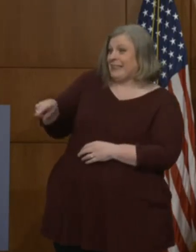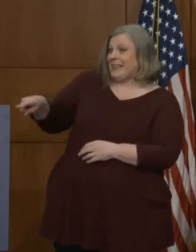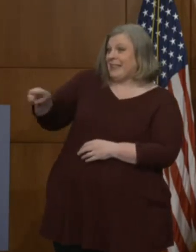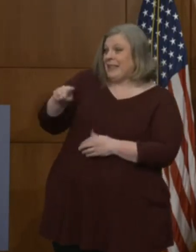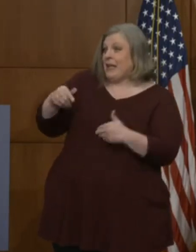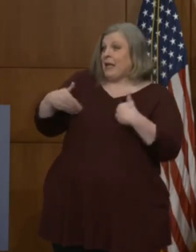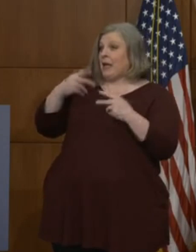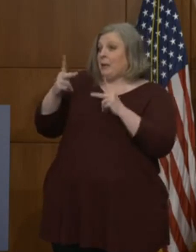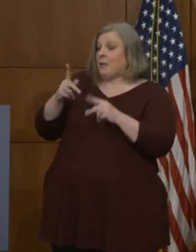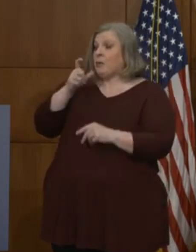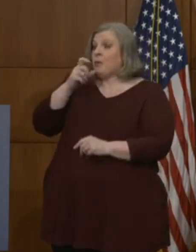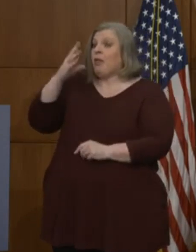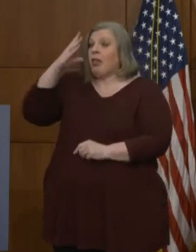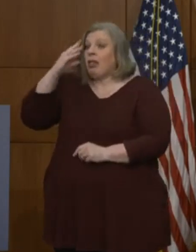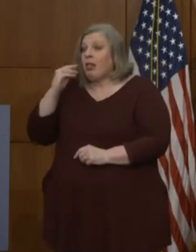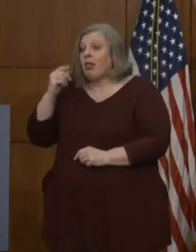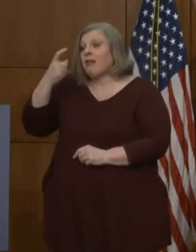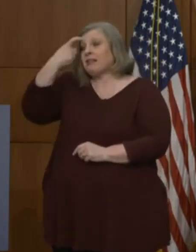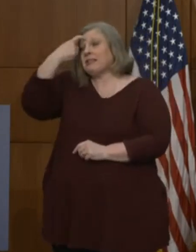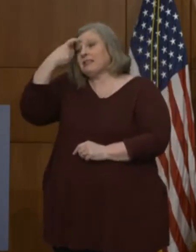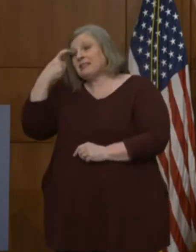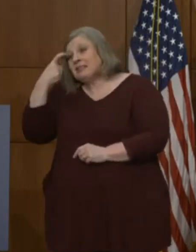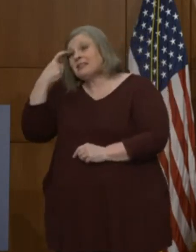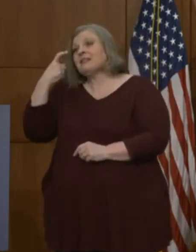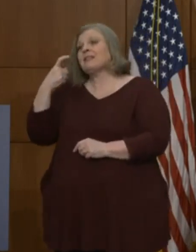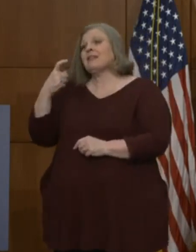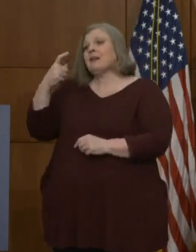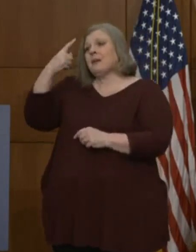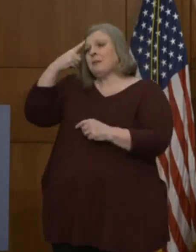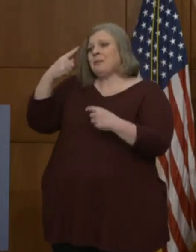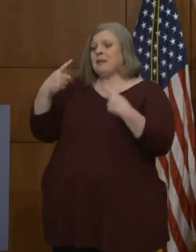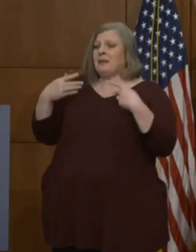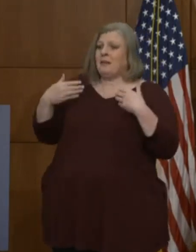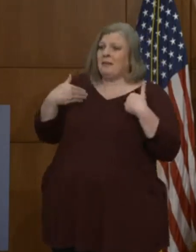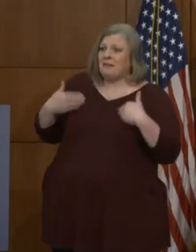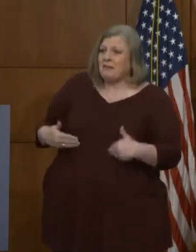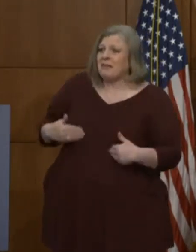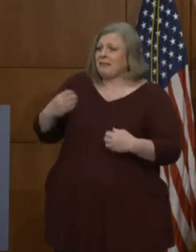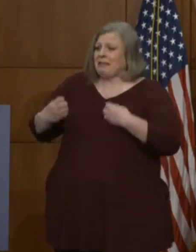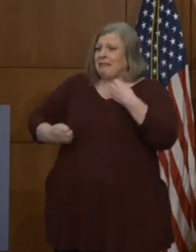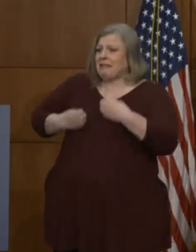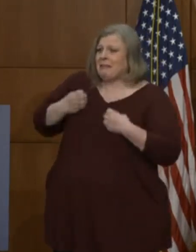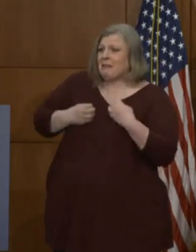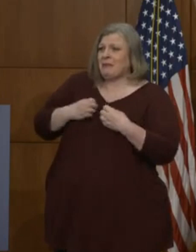MOST INTENSE OF SERVICES. THESE ARE YOUNG PEOPLE WHO HAVE BEEN ARE YOUNG PEOPLE WHO HAVE BEEN TRAUMATIZED EITHER PHYSICALLY TRAUMATIZED EITHER PHYSICALLY OR MENTALLY OR BOTH EMOTIONALLY